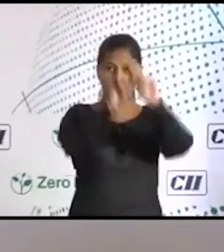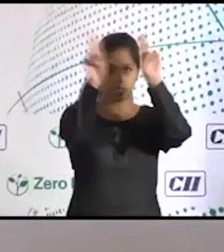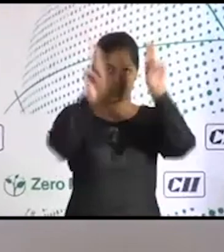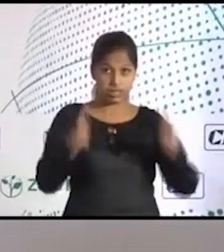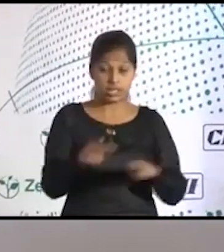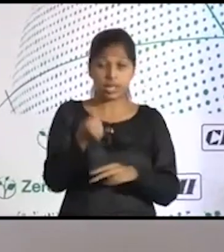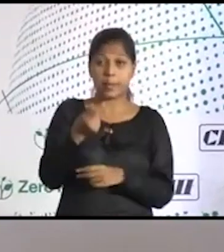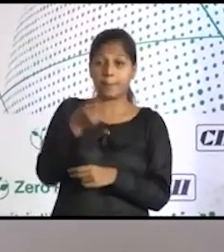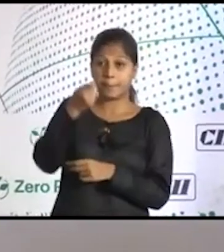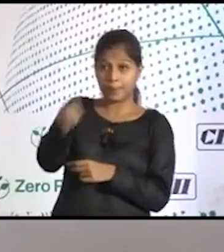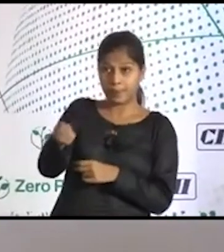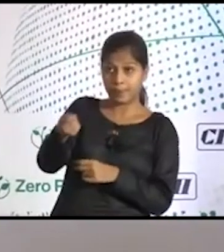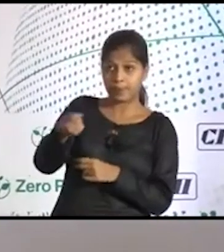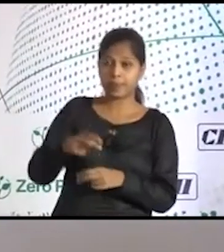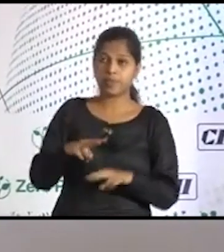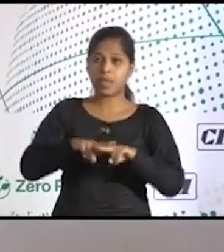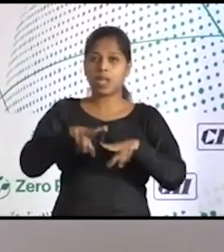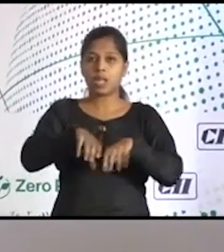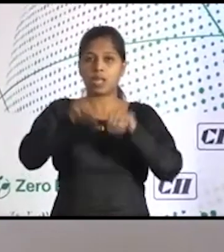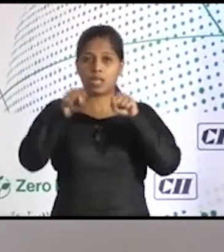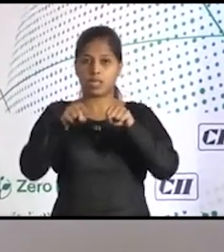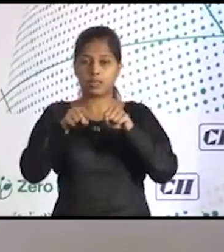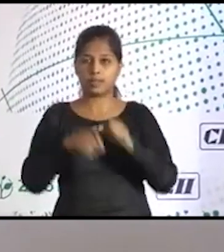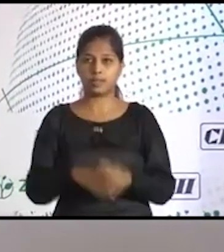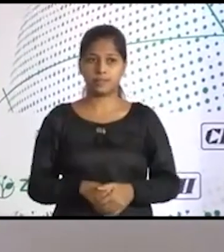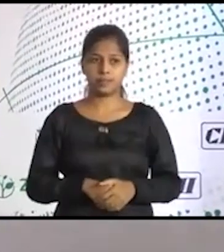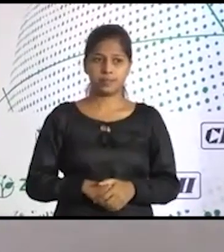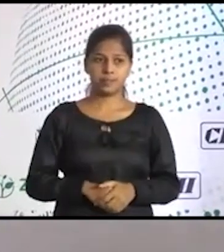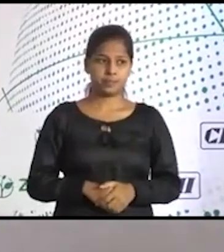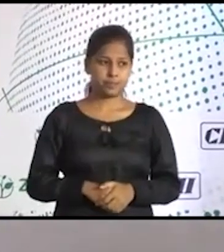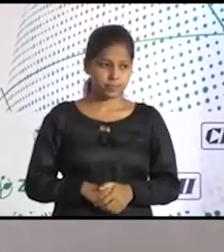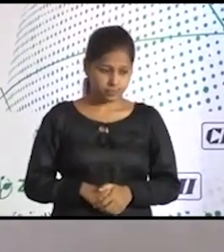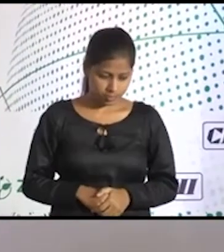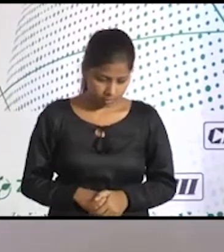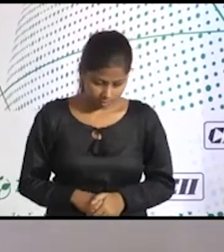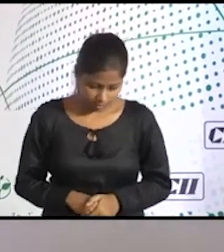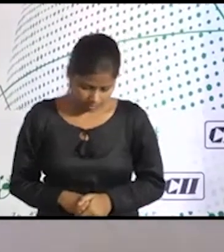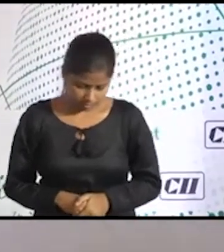foundation on c span y joining us virtually.